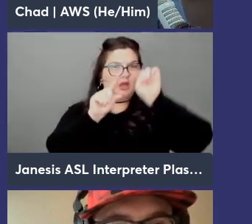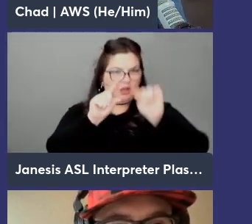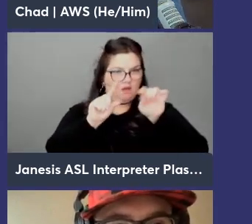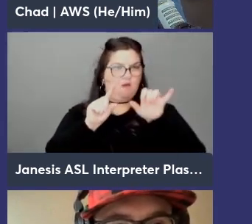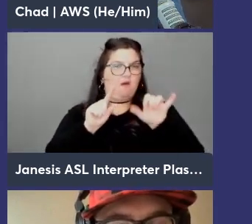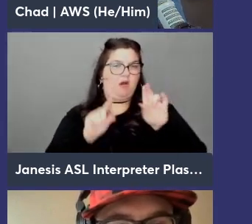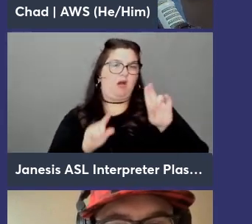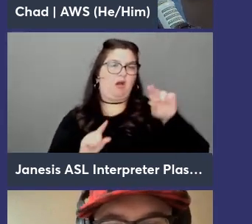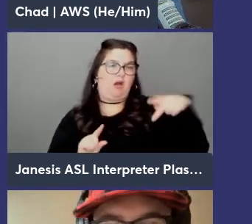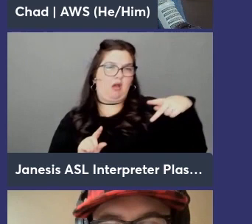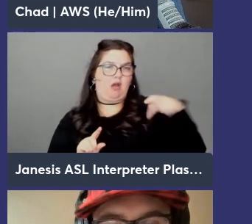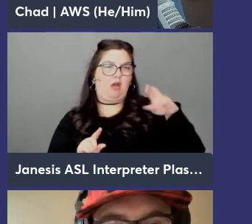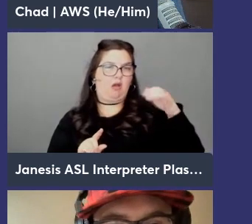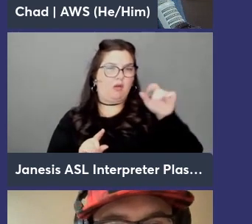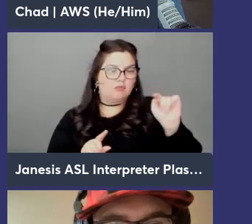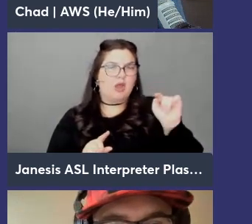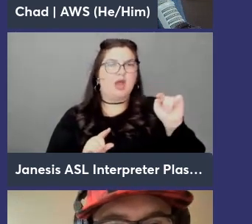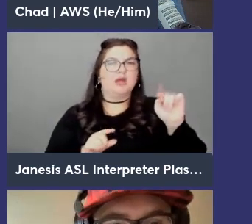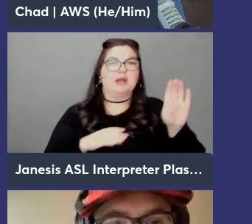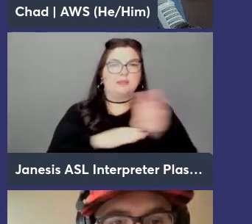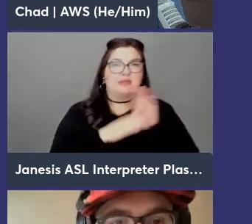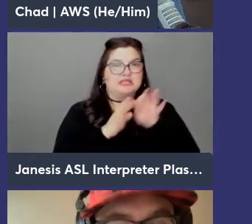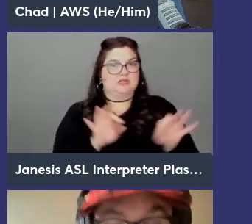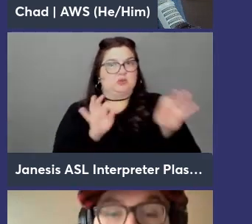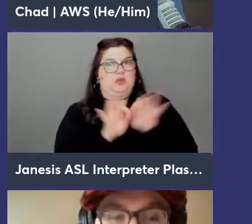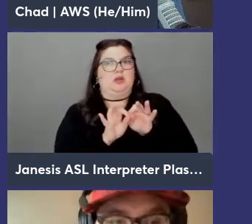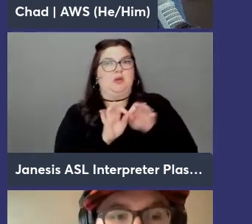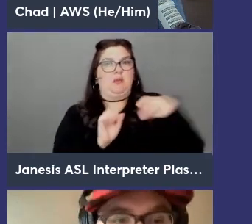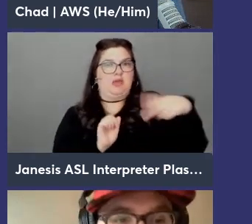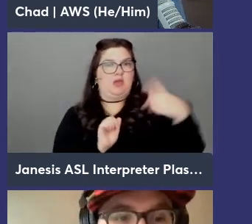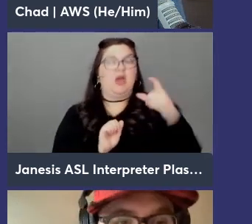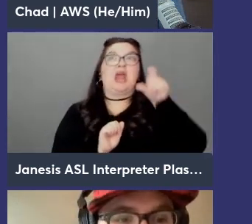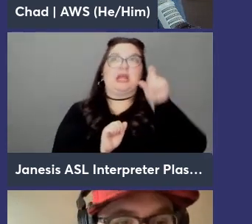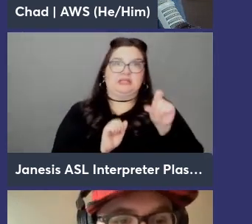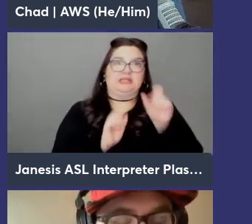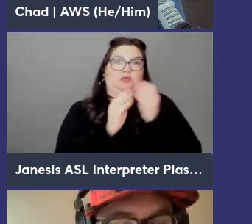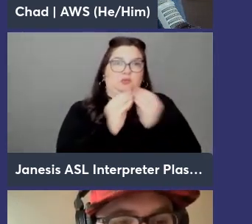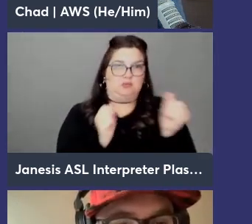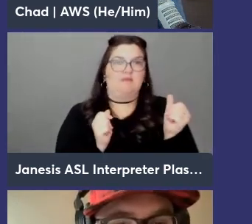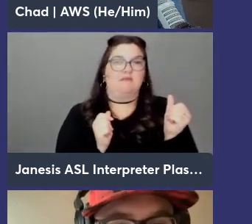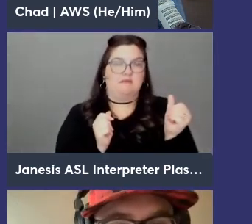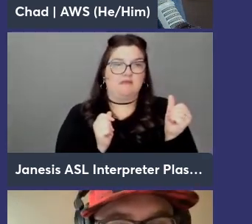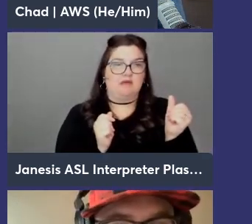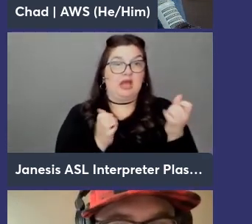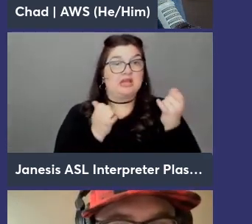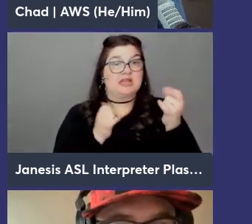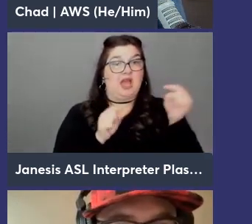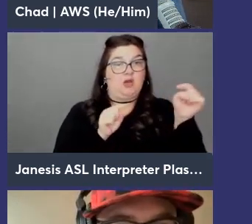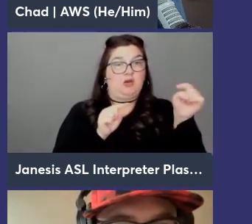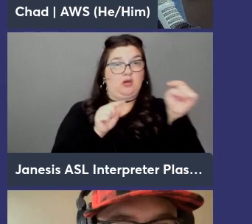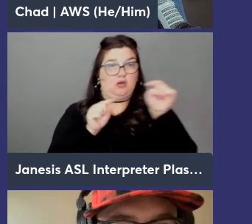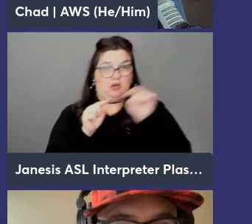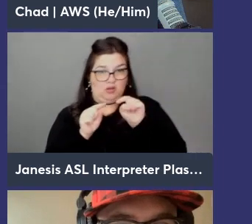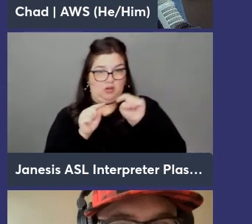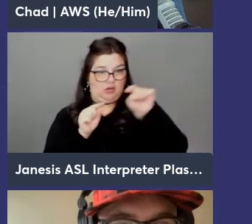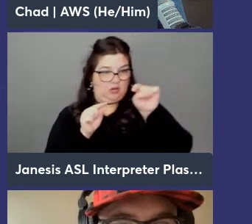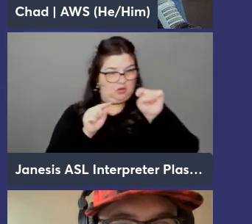this is critical, P1, I need to solve this. And now when you wanna understand and actually debug,